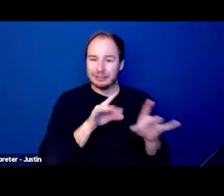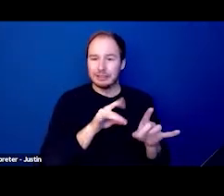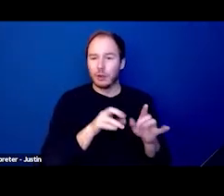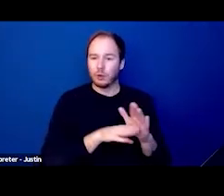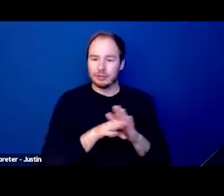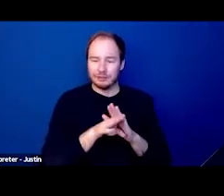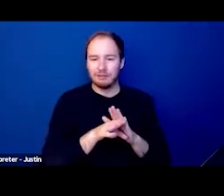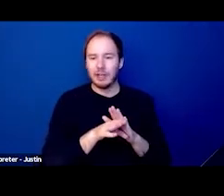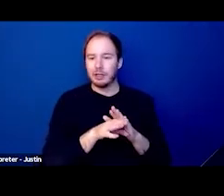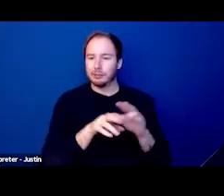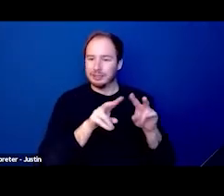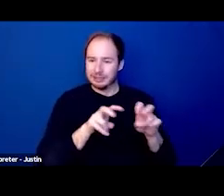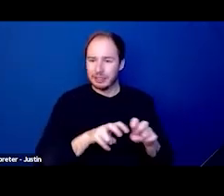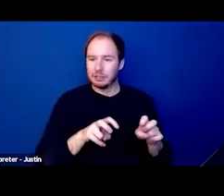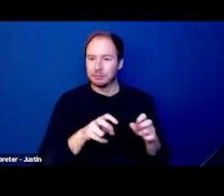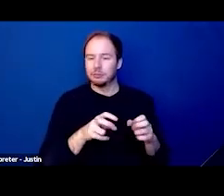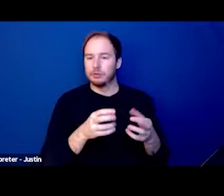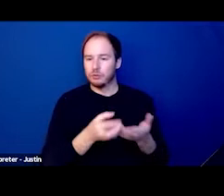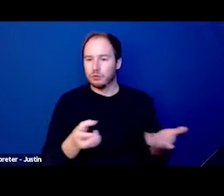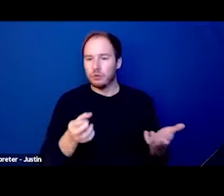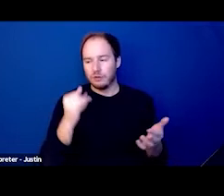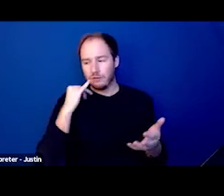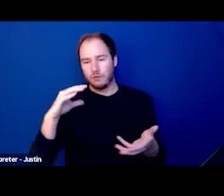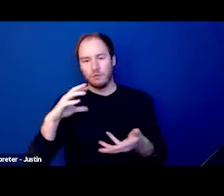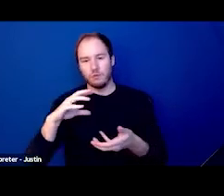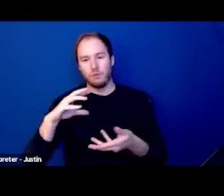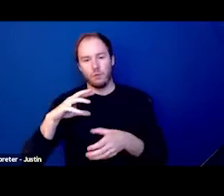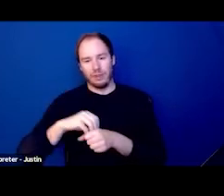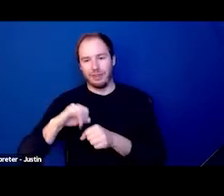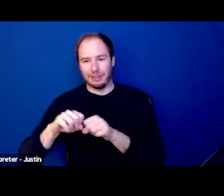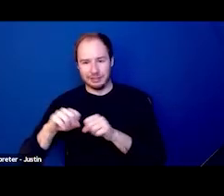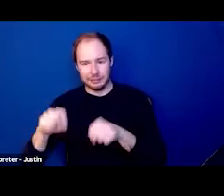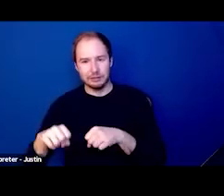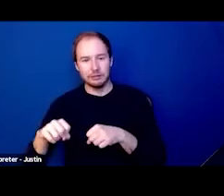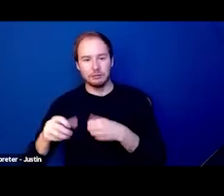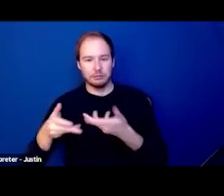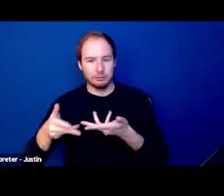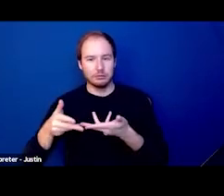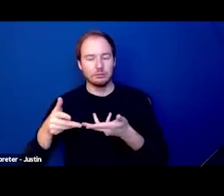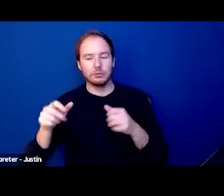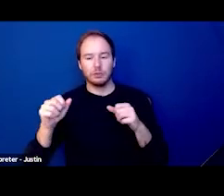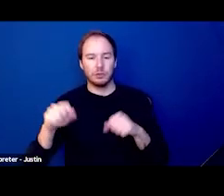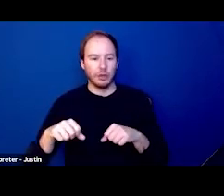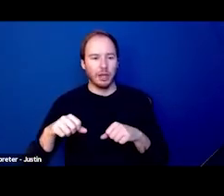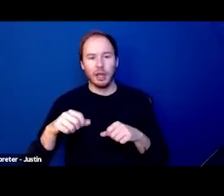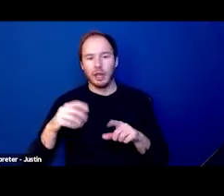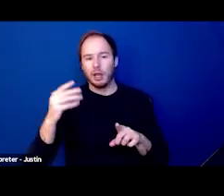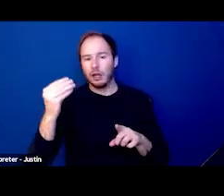working with the Coordinated Entry system. You can, excuse me, notify the Coordinated Entry system